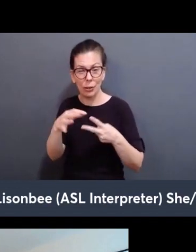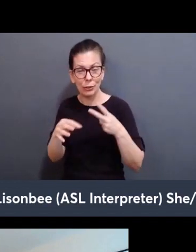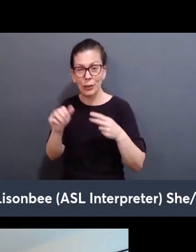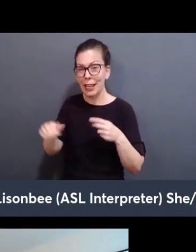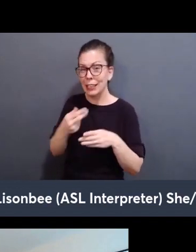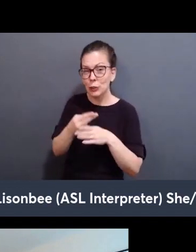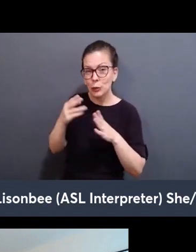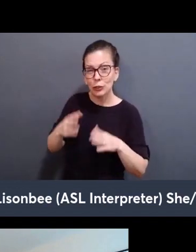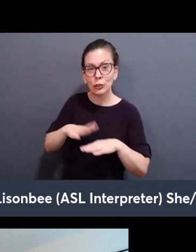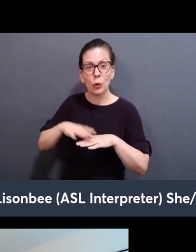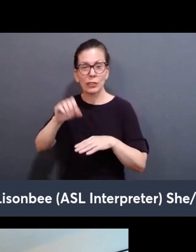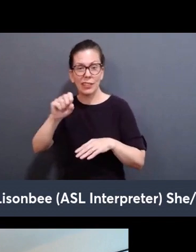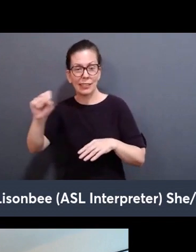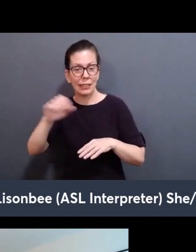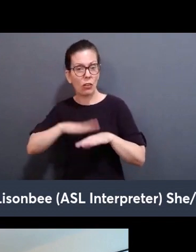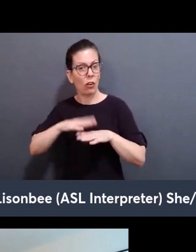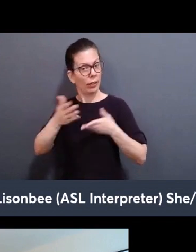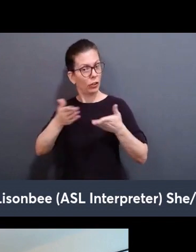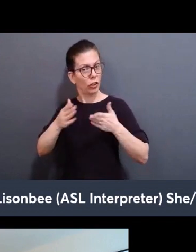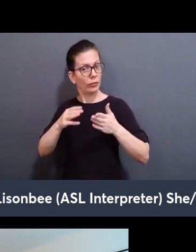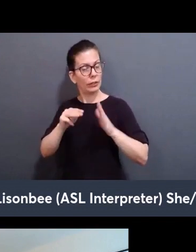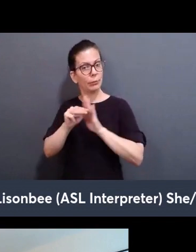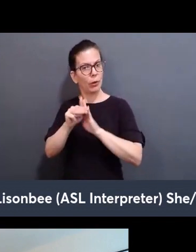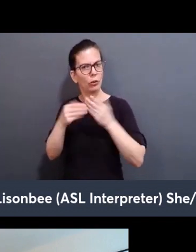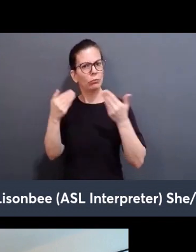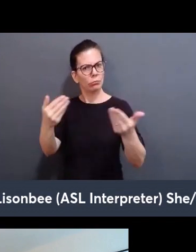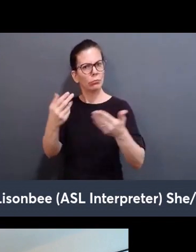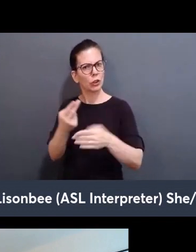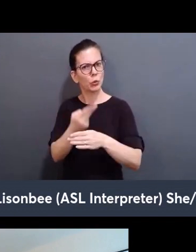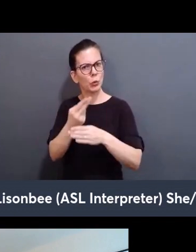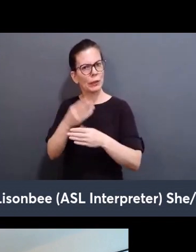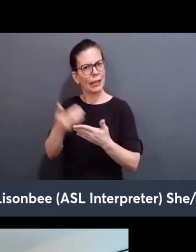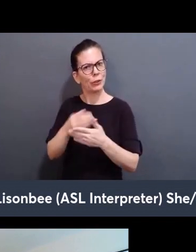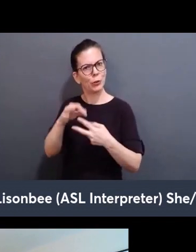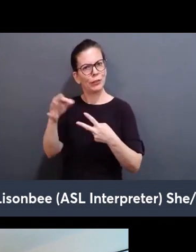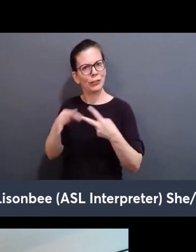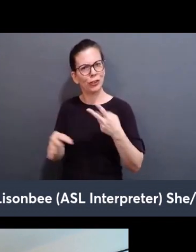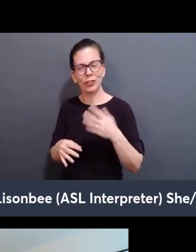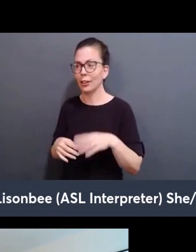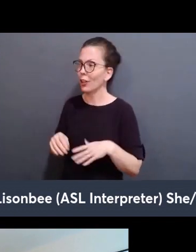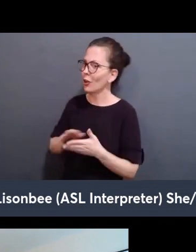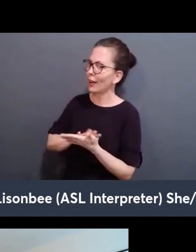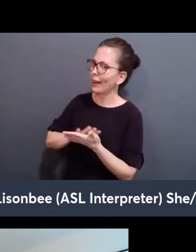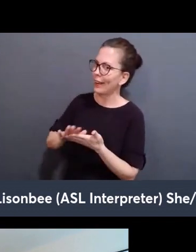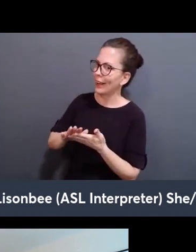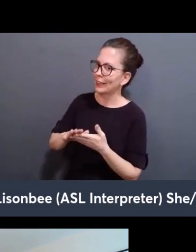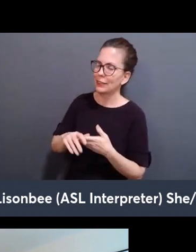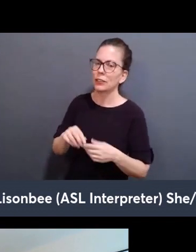feel free to use our new feature. Nice, nice, I'm gonna ask a two-parter question here.